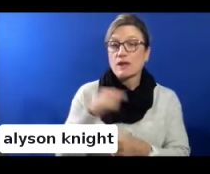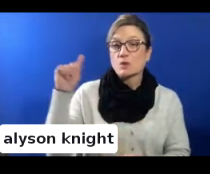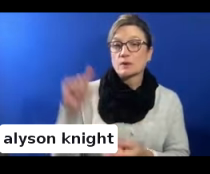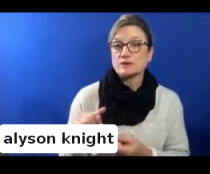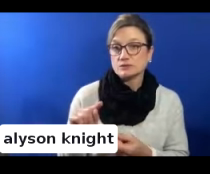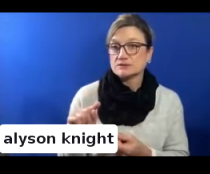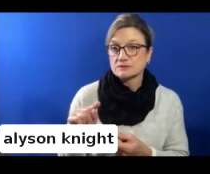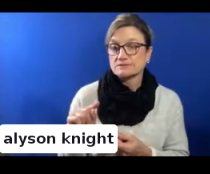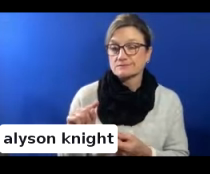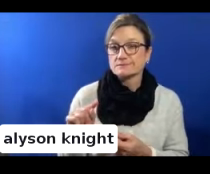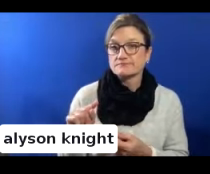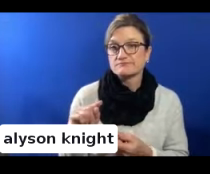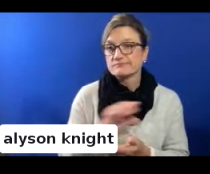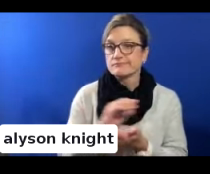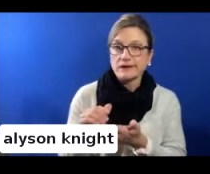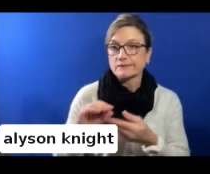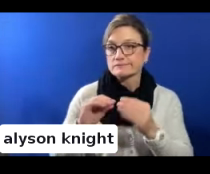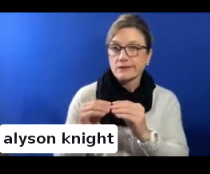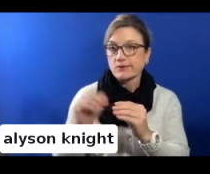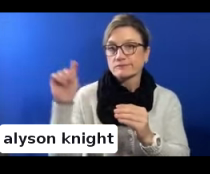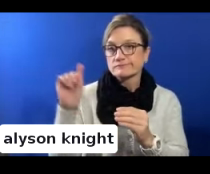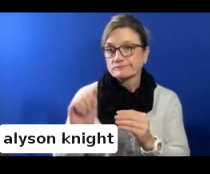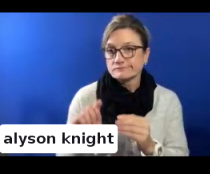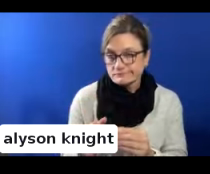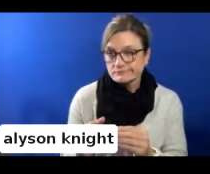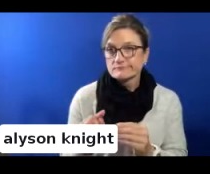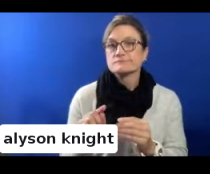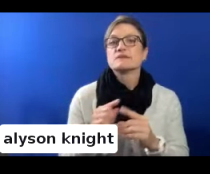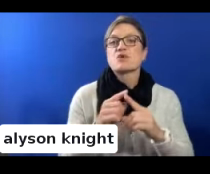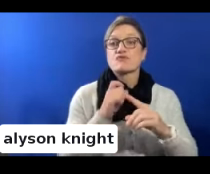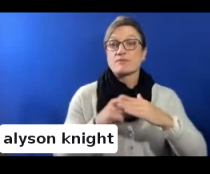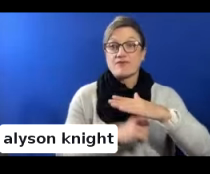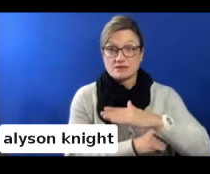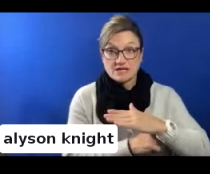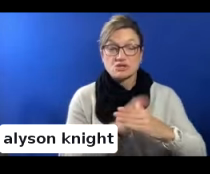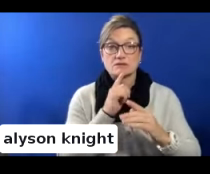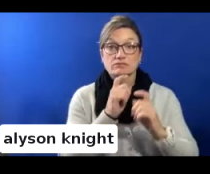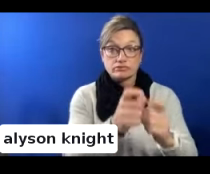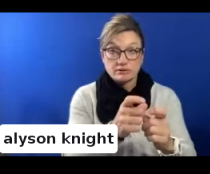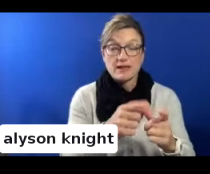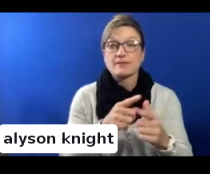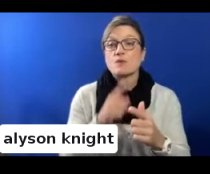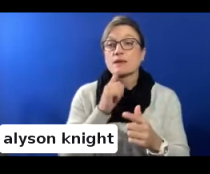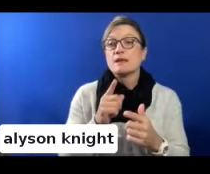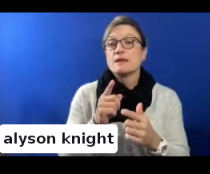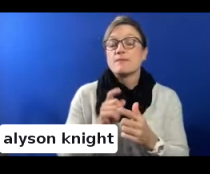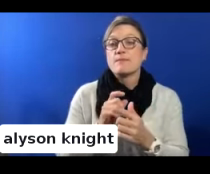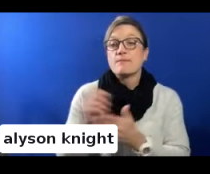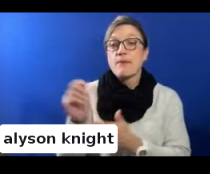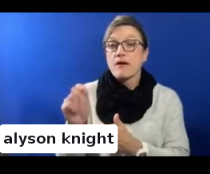Through the approved budget reallocation from the Foundation, we were able to purchase additional equipment X.